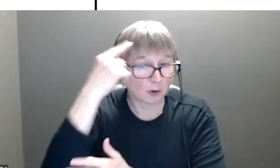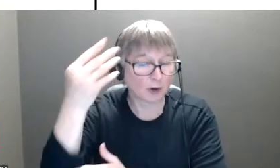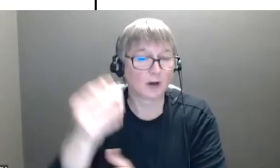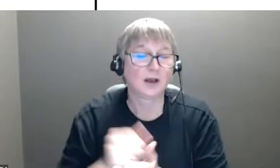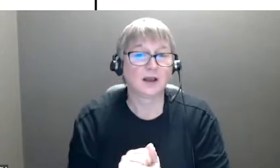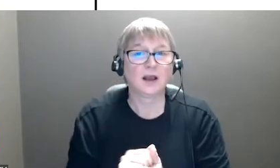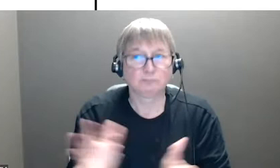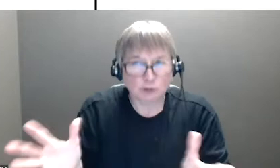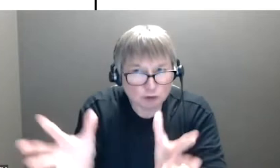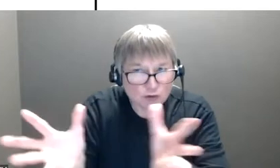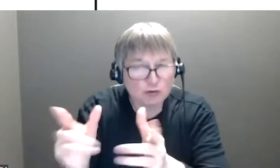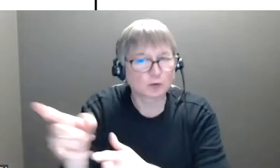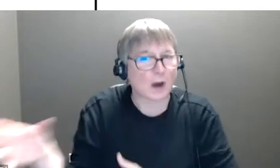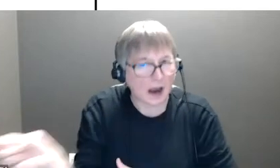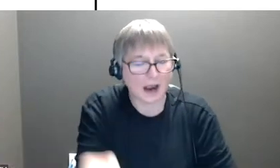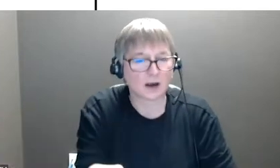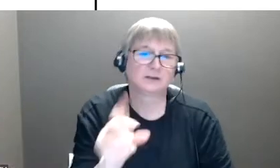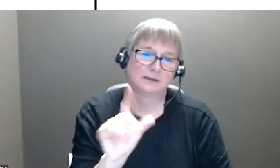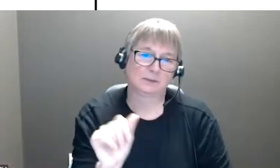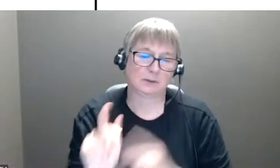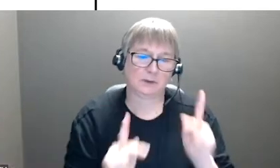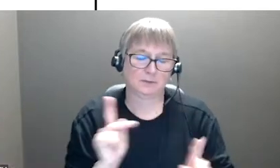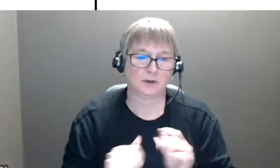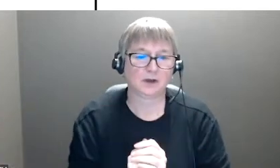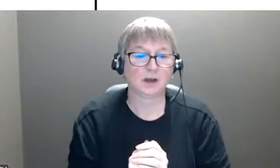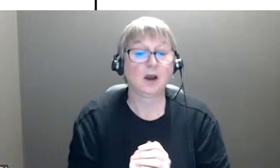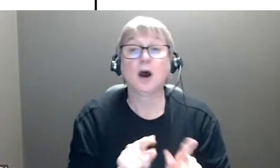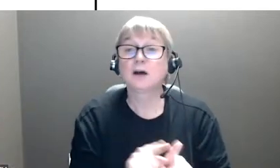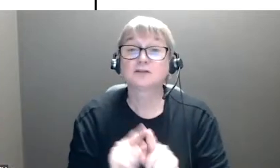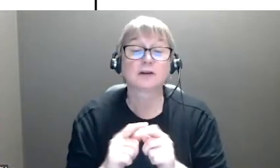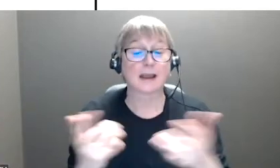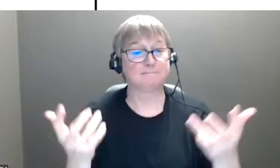matching services that connect them with the person with a disability, and to help employers